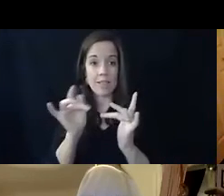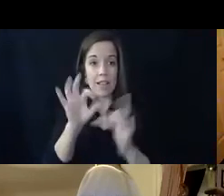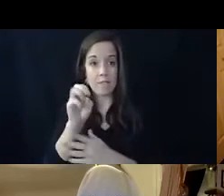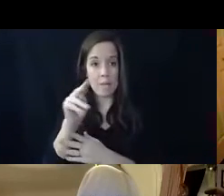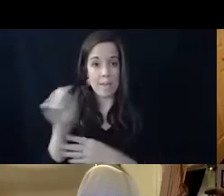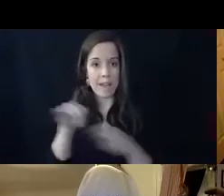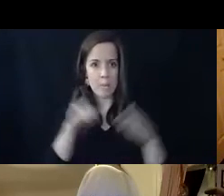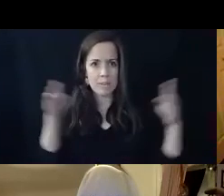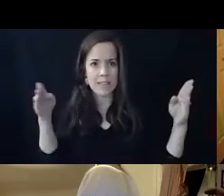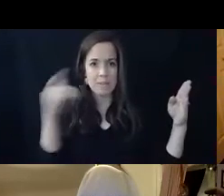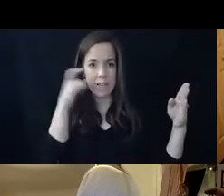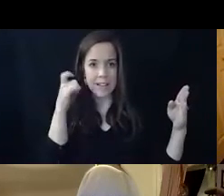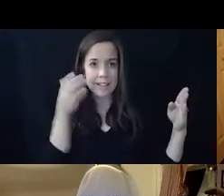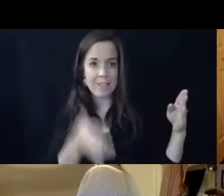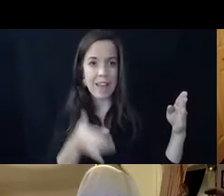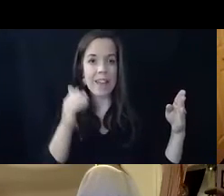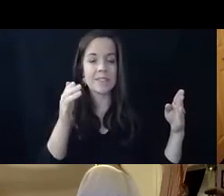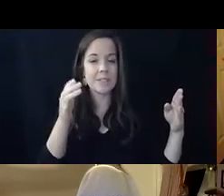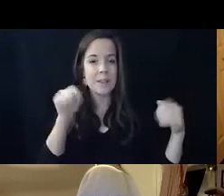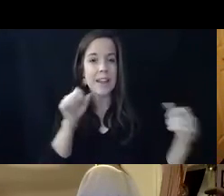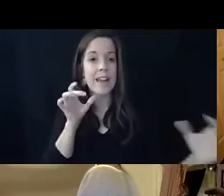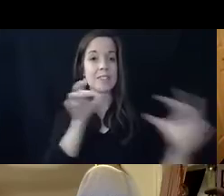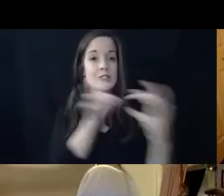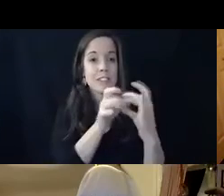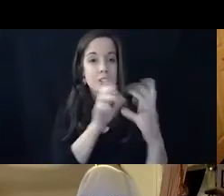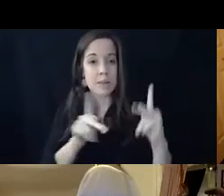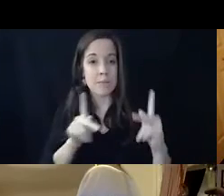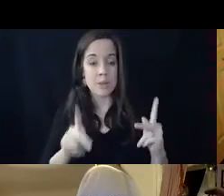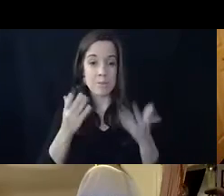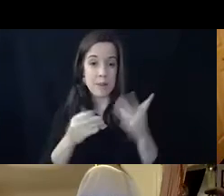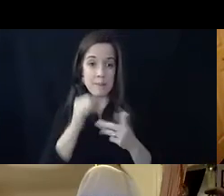Because of it, we're able to reach people who might not otherwise be able to make our events,